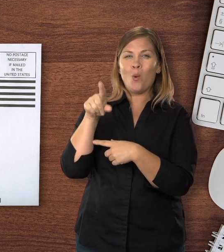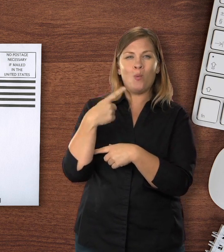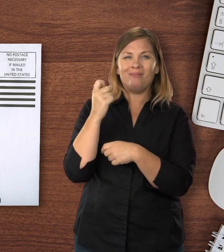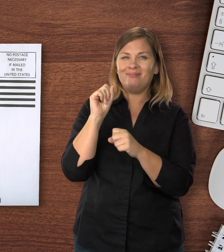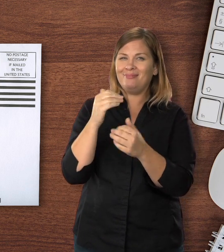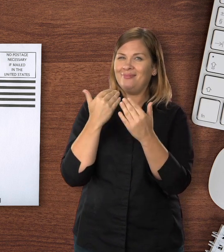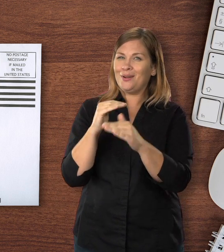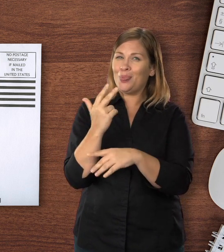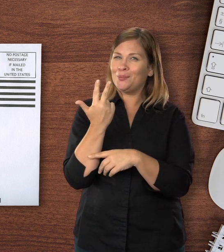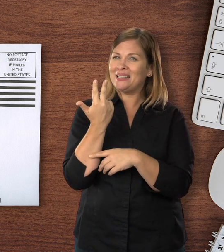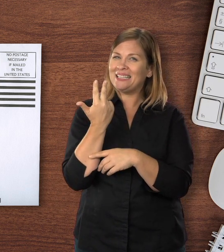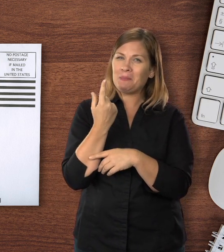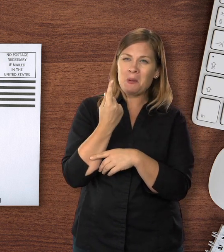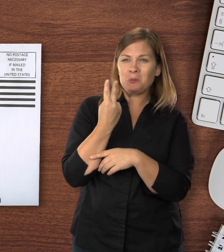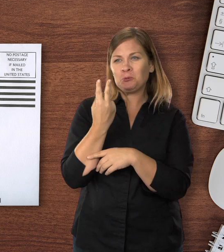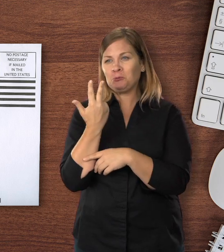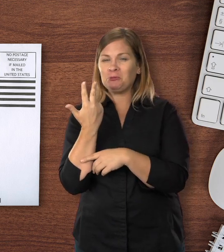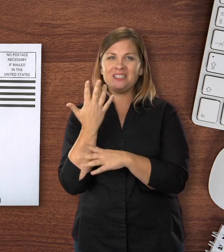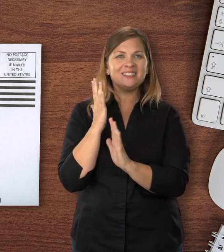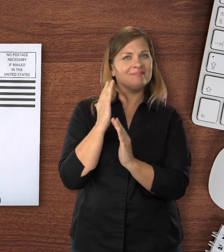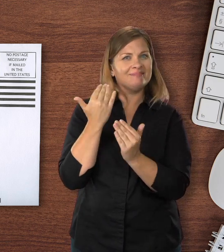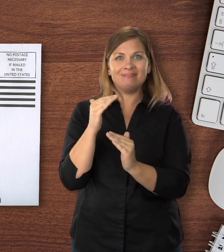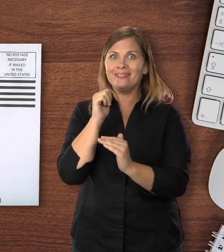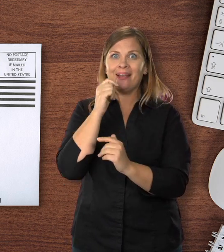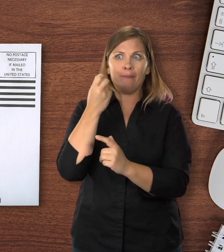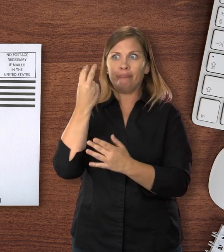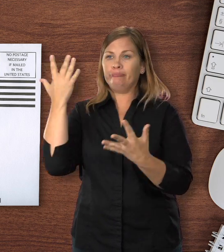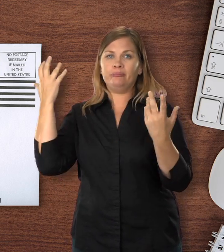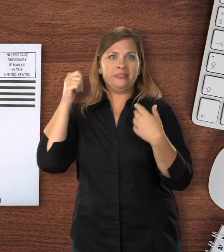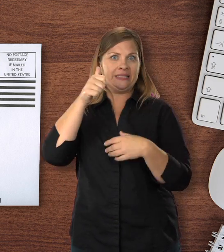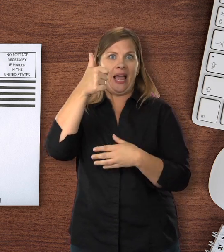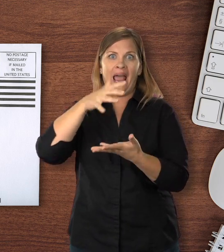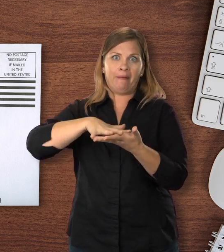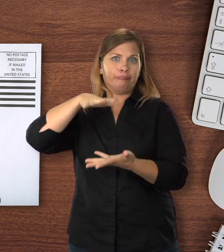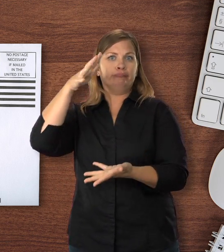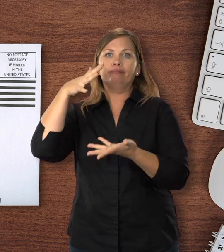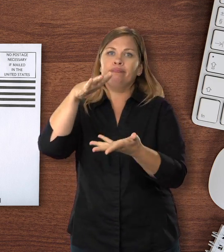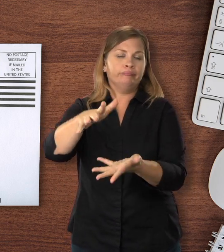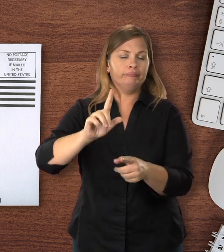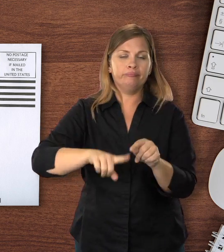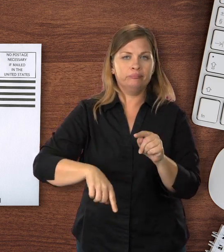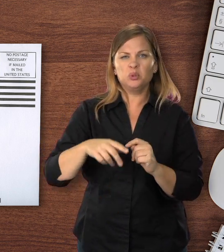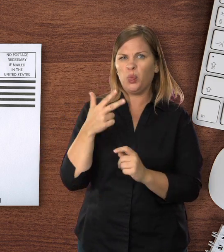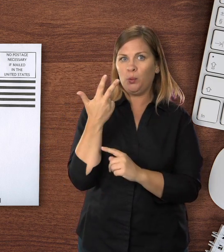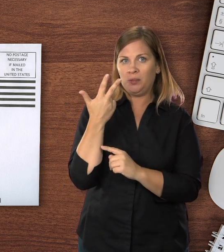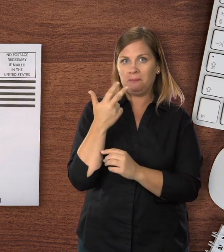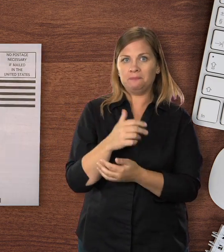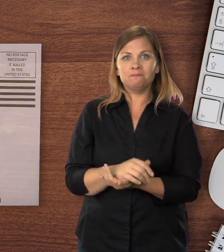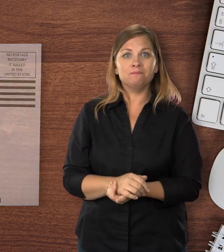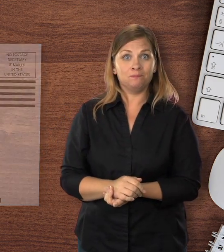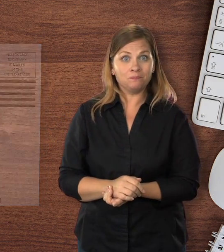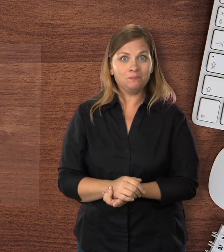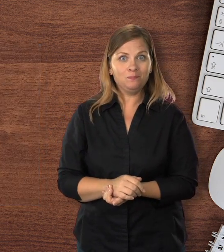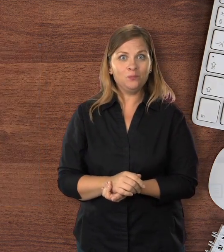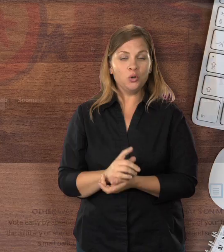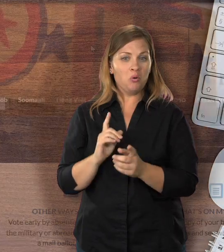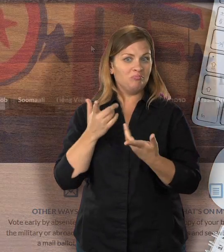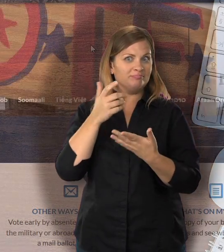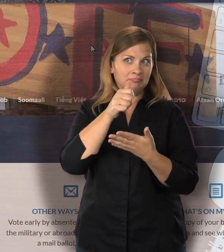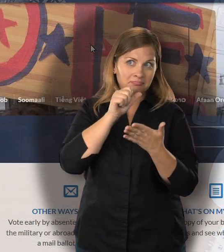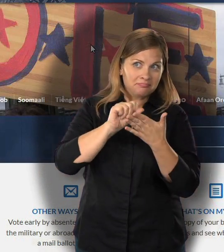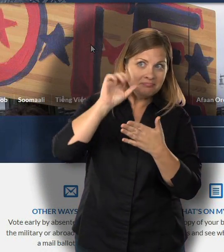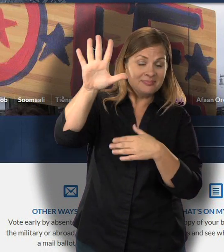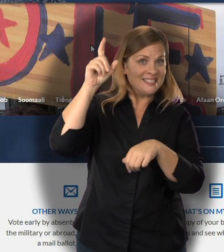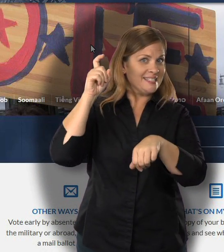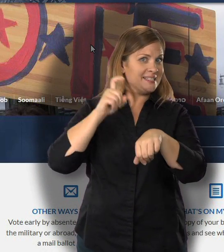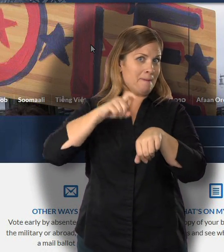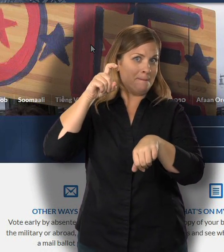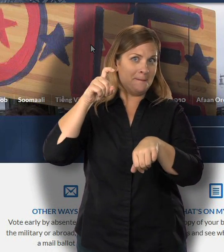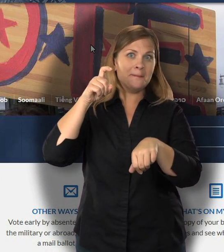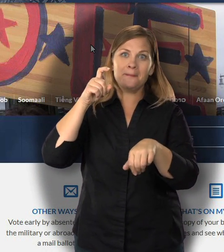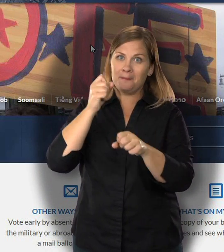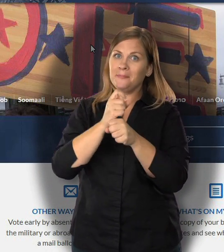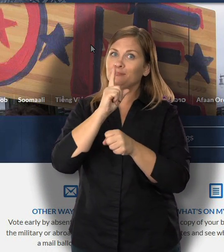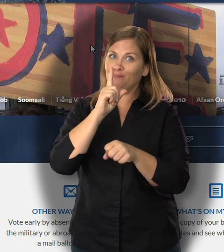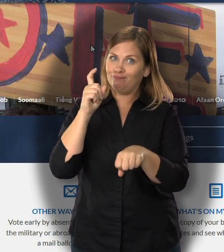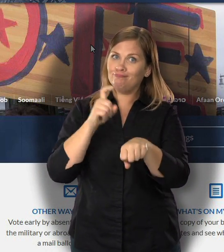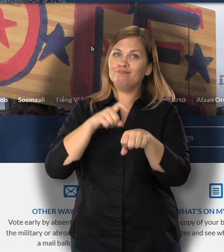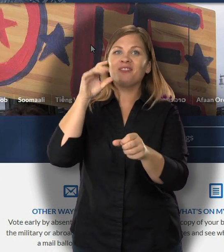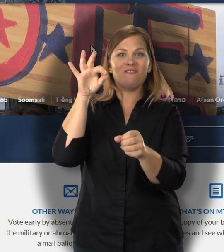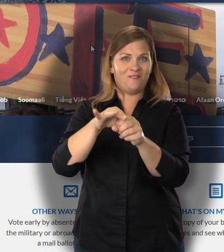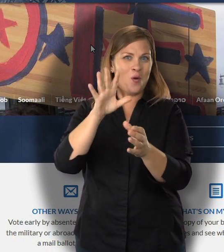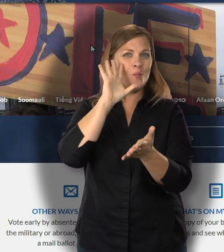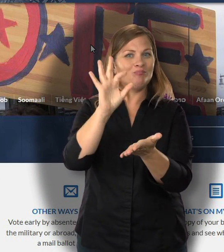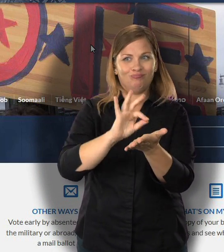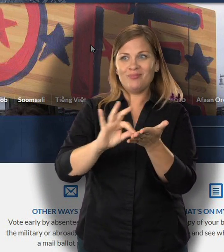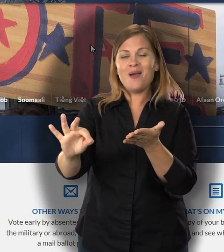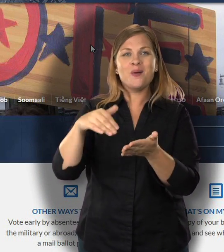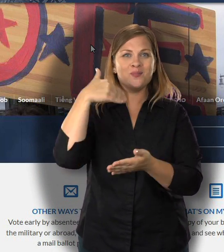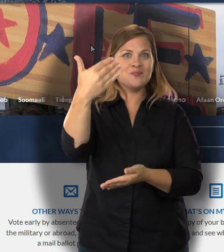they can't deliver more than 3 people's ballots.